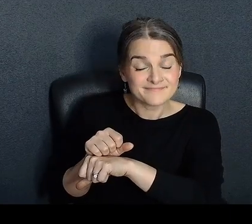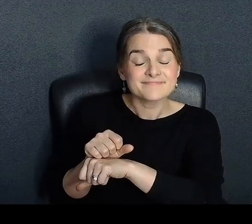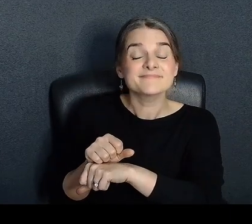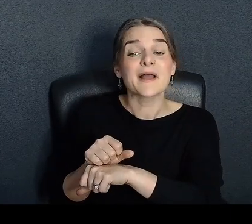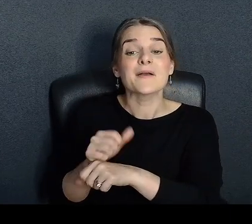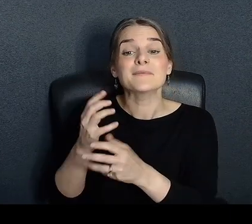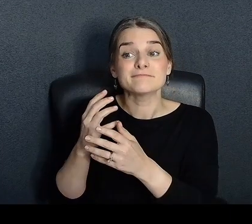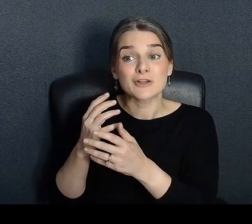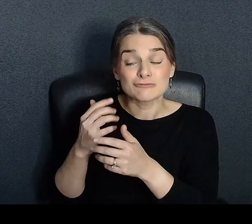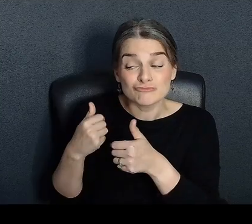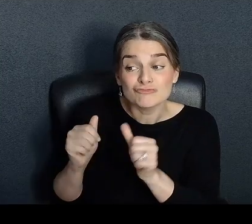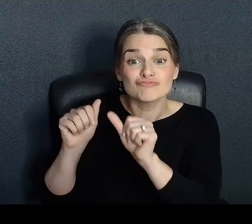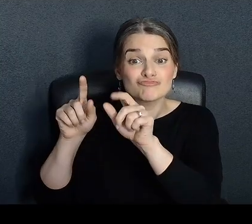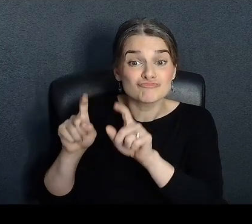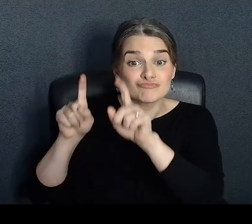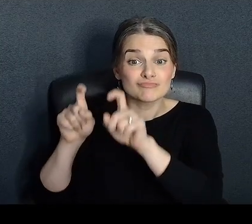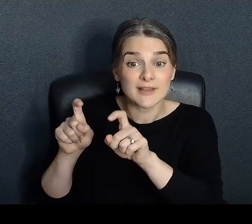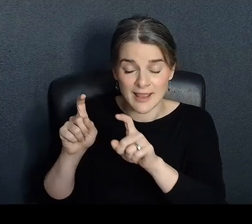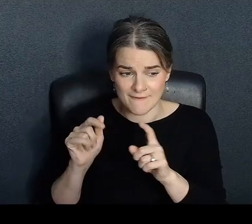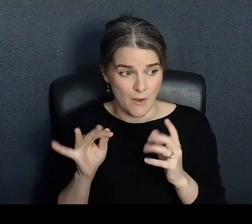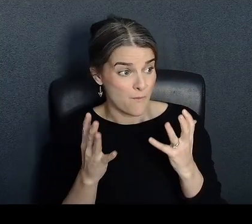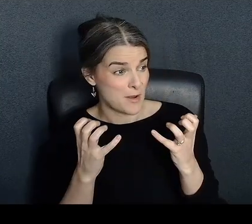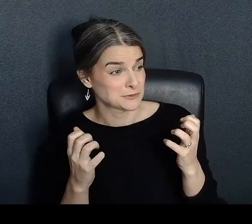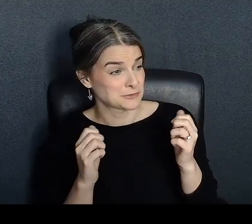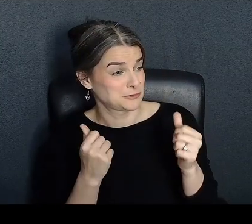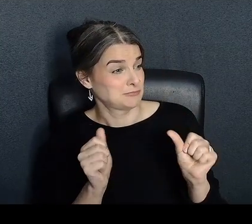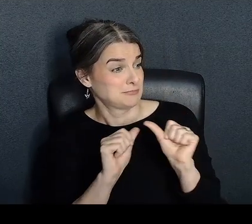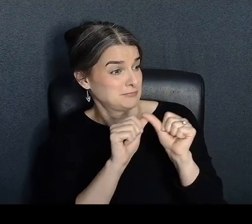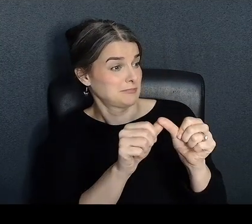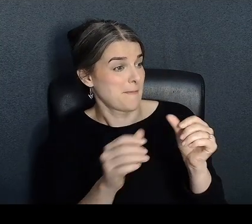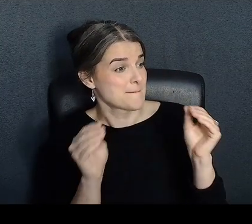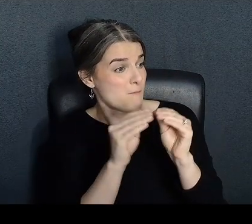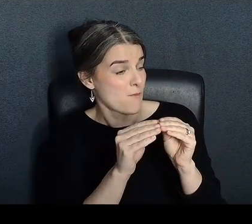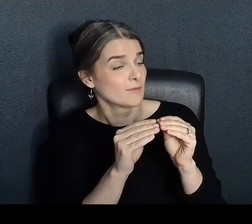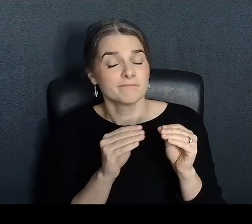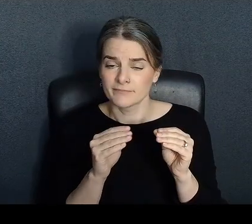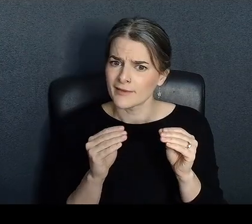you could borrow equipment from the statewide lending library.